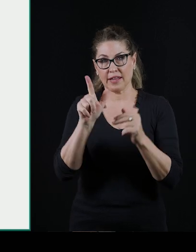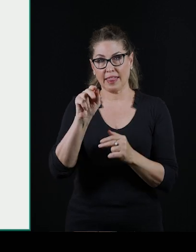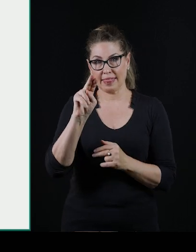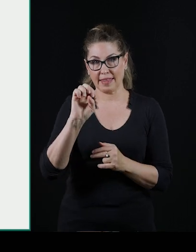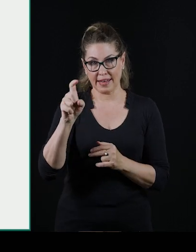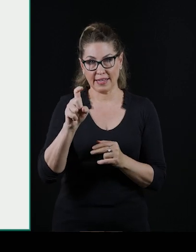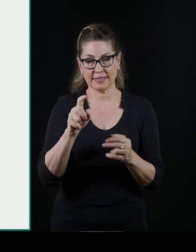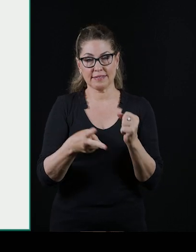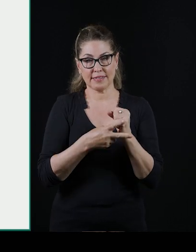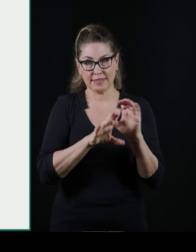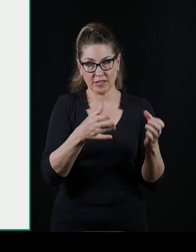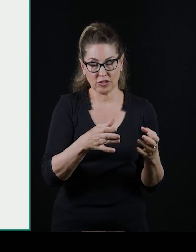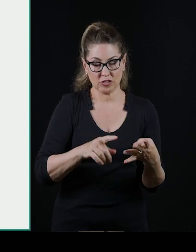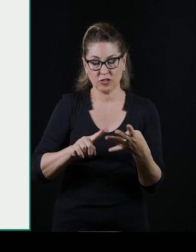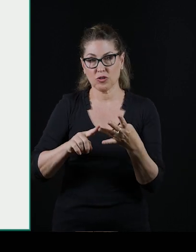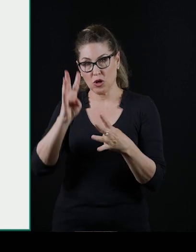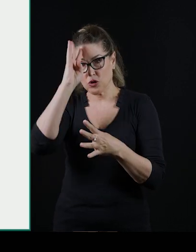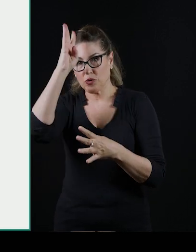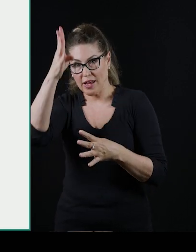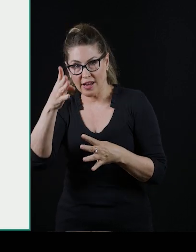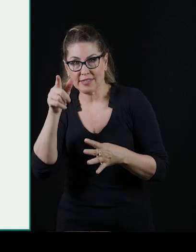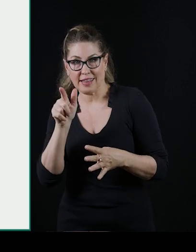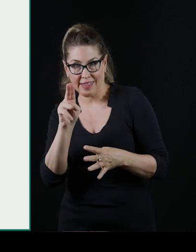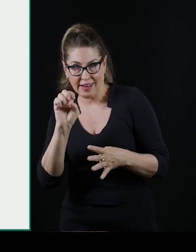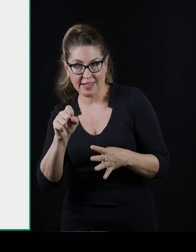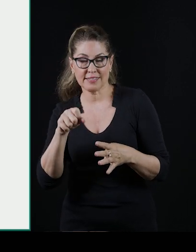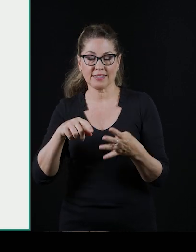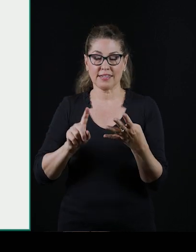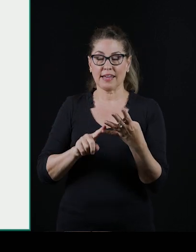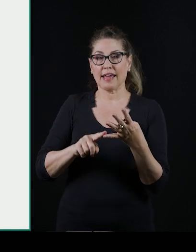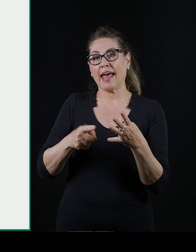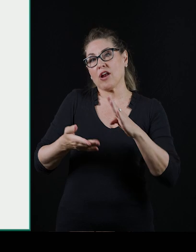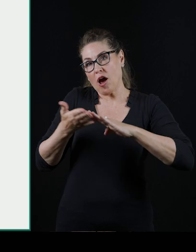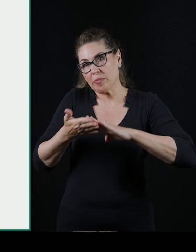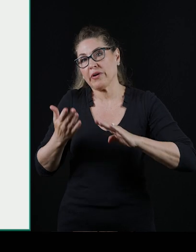building a Linux container image, creating a Linux build in PlayFab